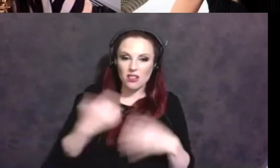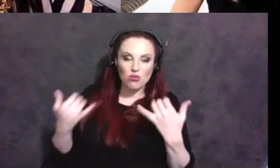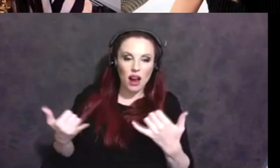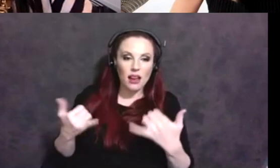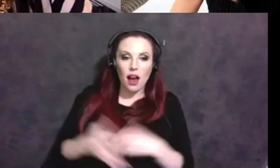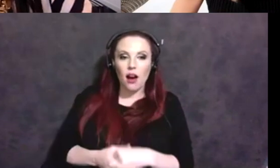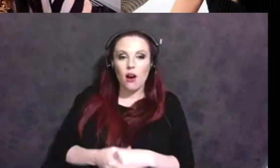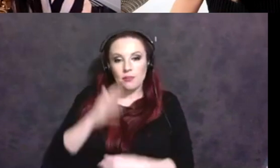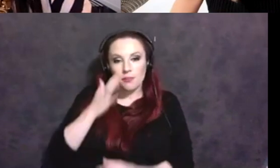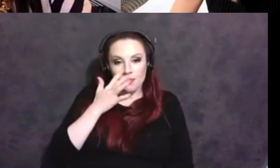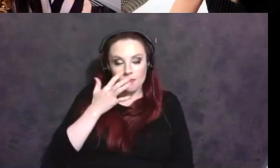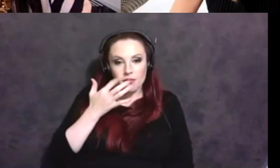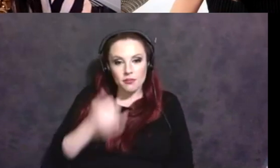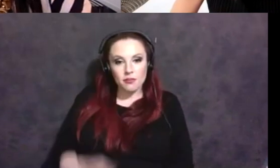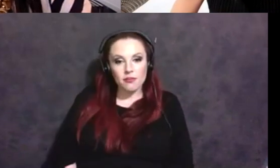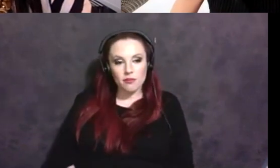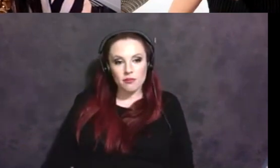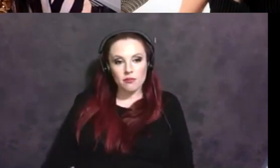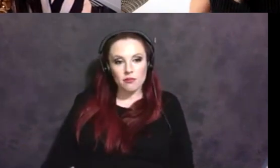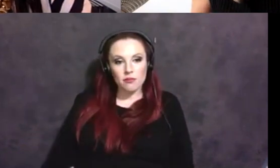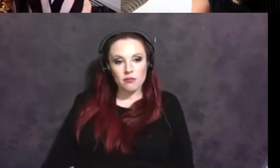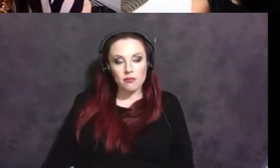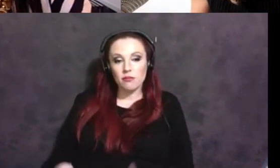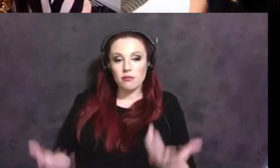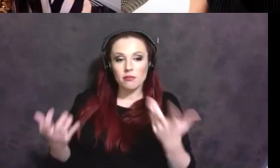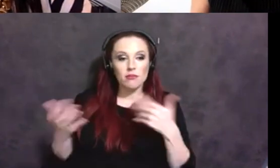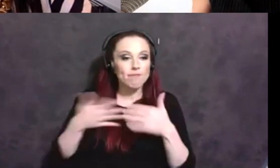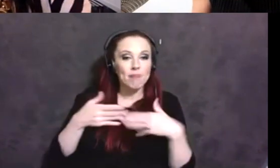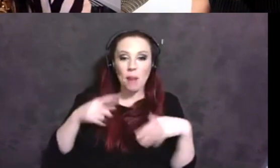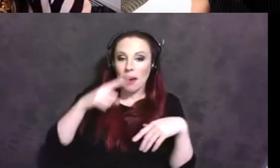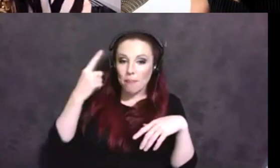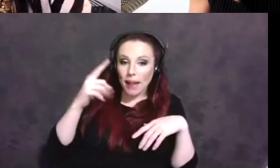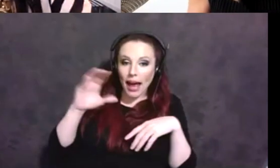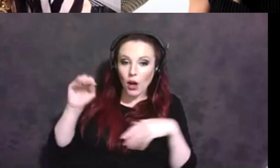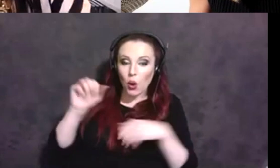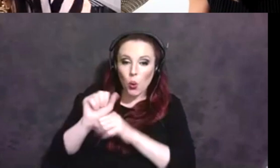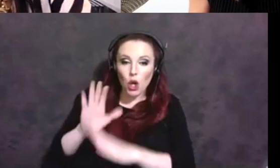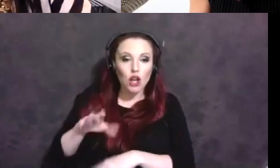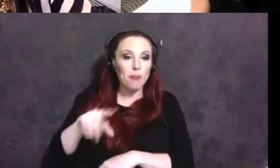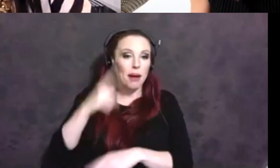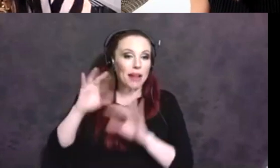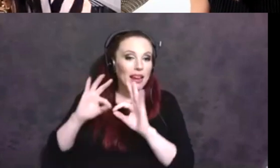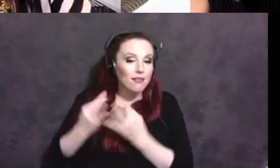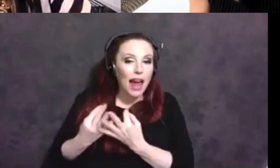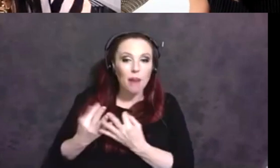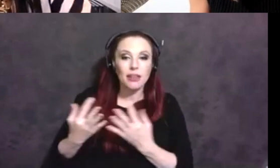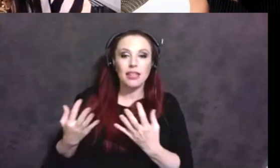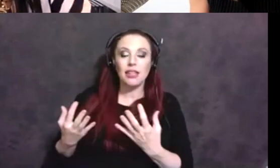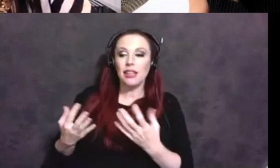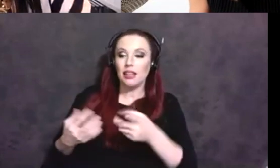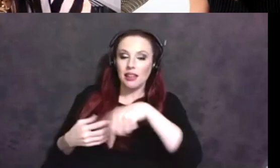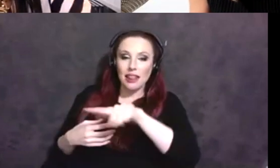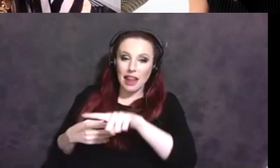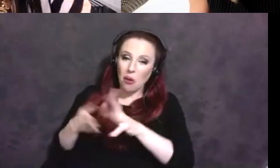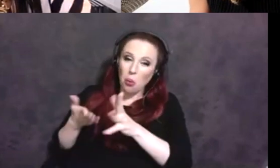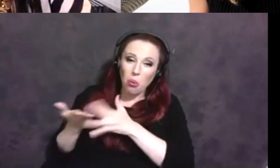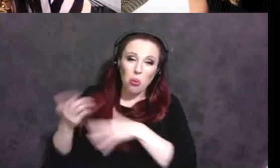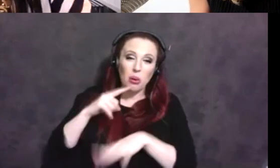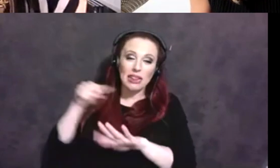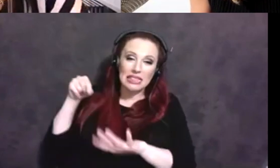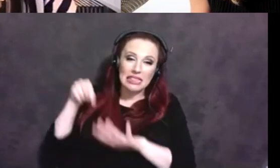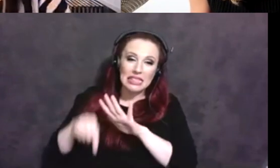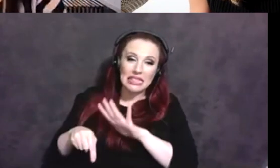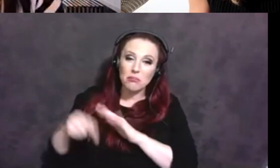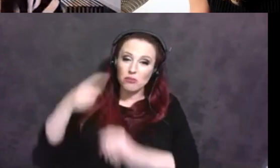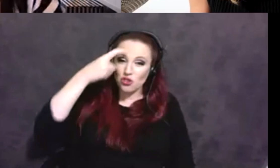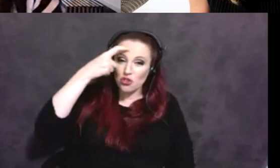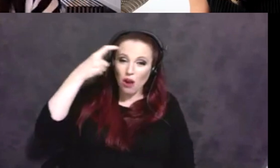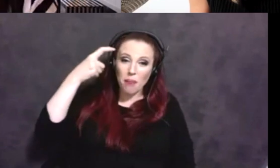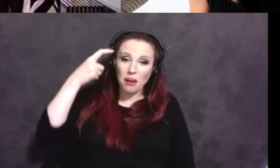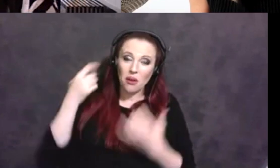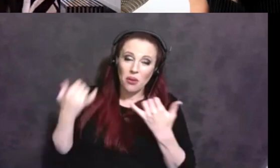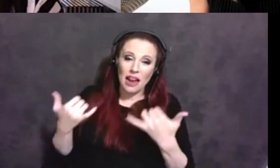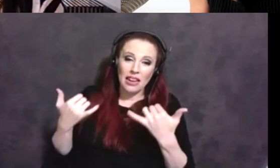Agreed. There is a lot going on for a lot of us right now whether, you know -- my Black